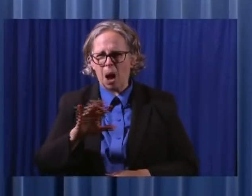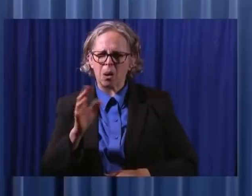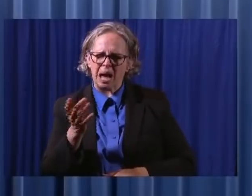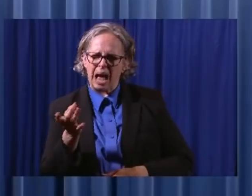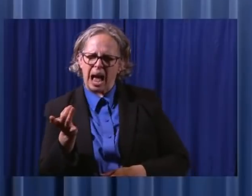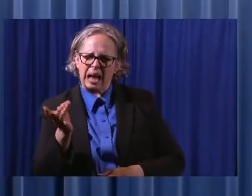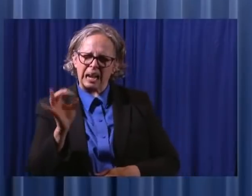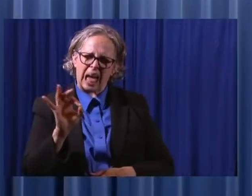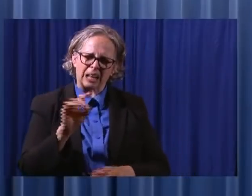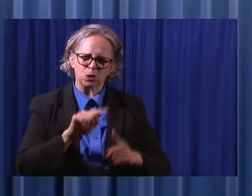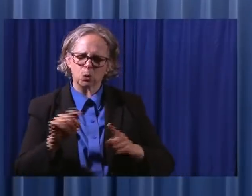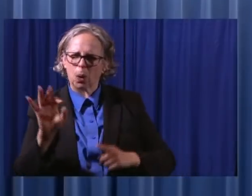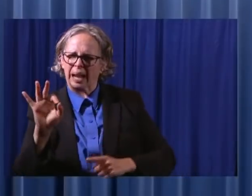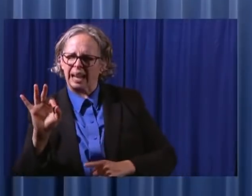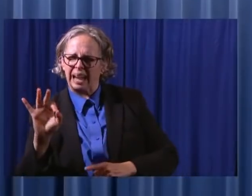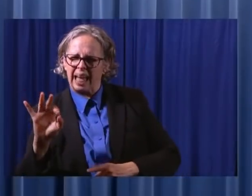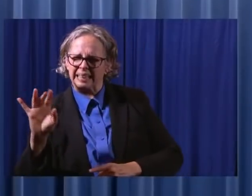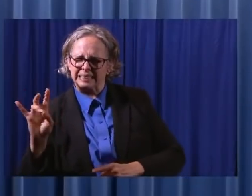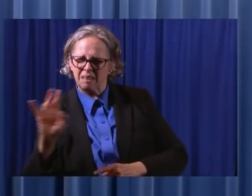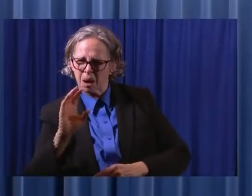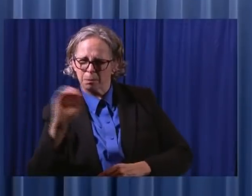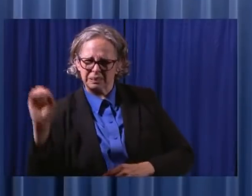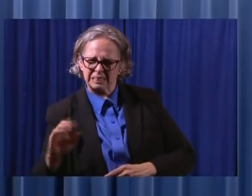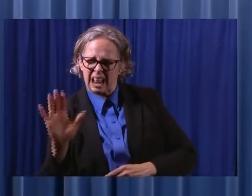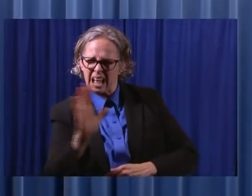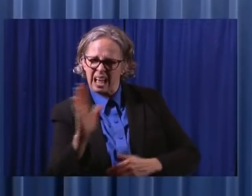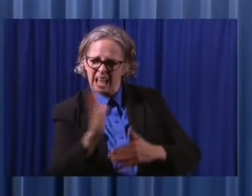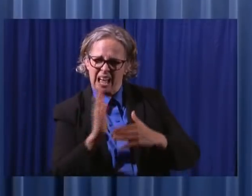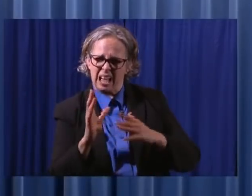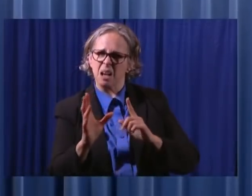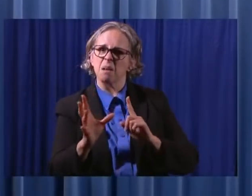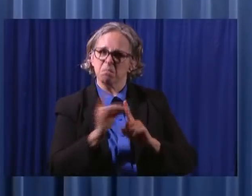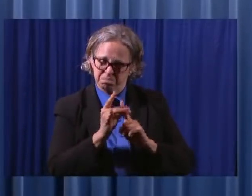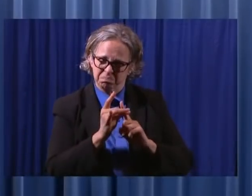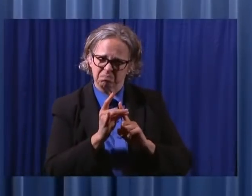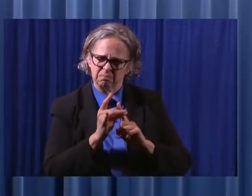HAVE PERCENTAGE OF CASES OUTSIDE OF THE CONGREGANTS